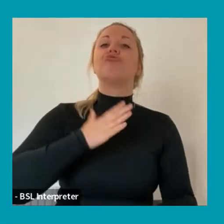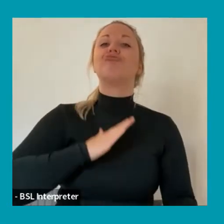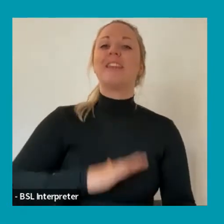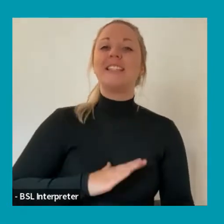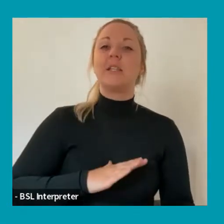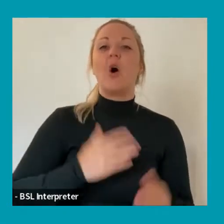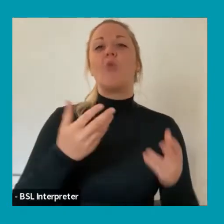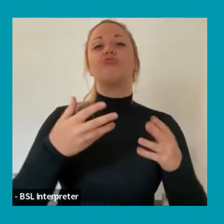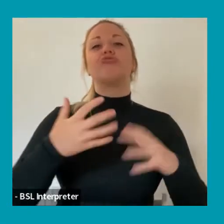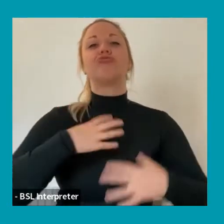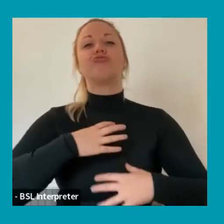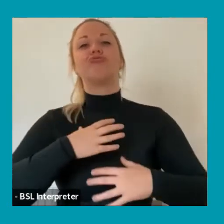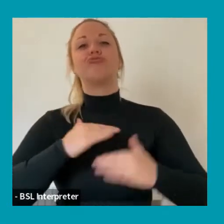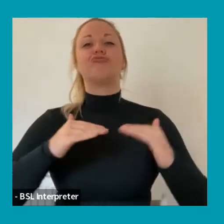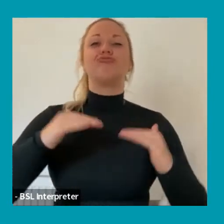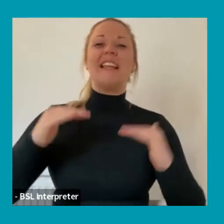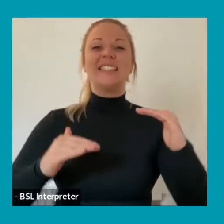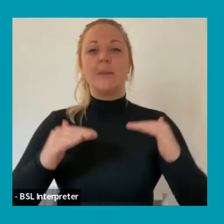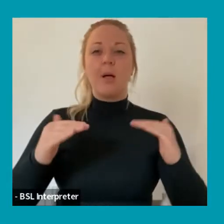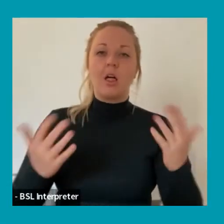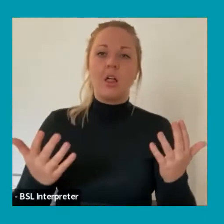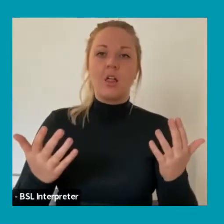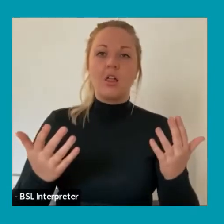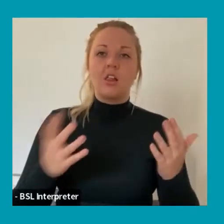Access to Work I think the financial limit is